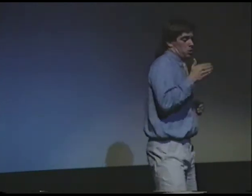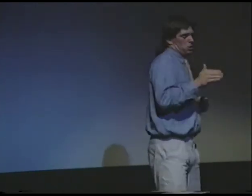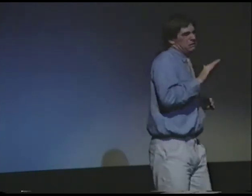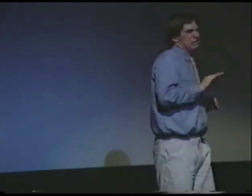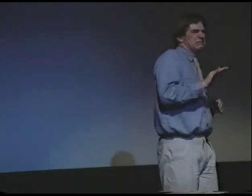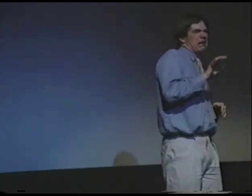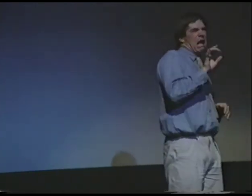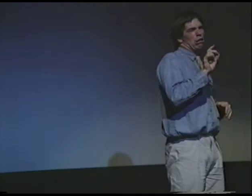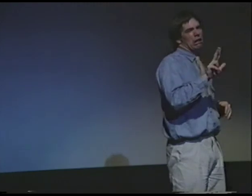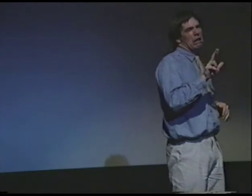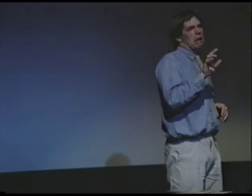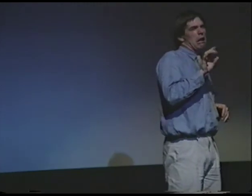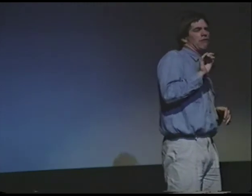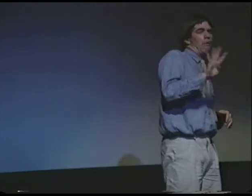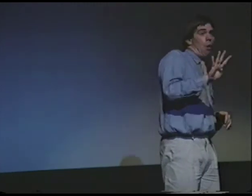that was 1983.